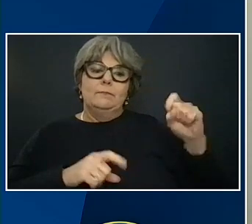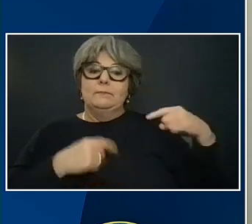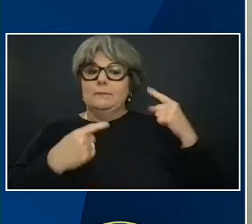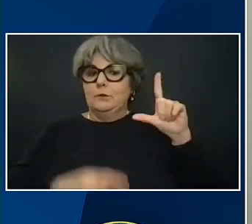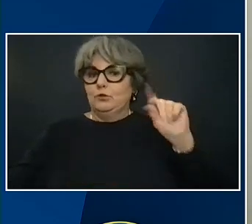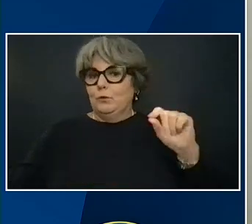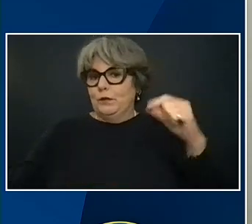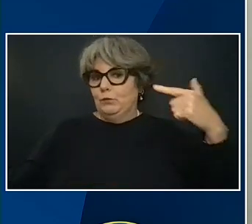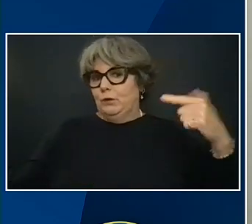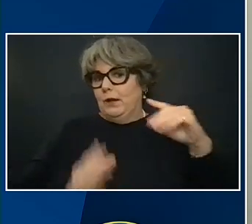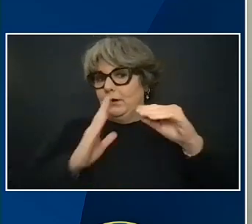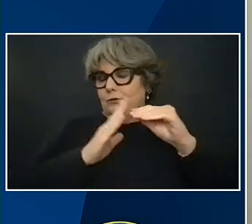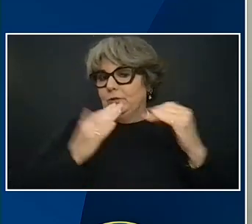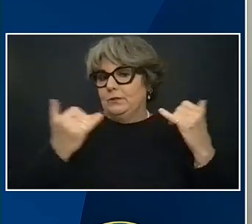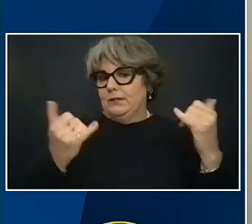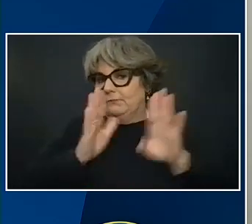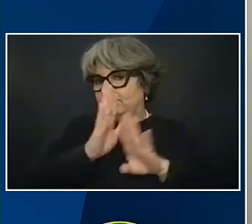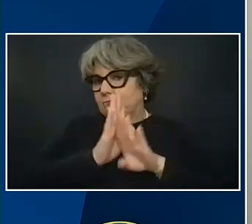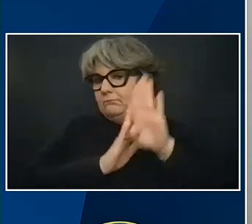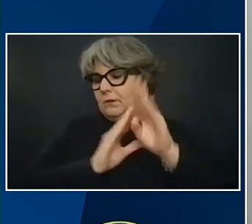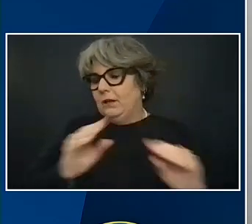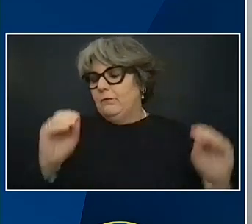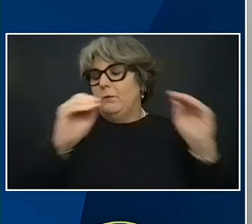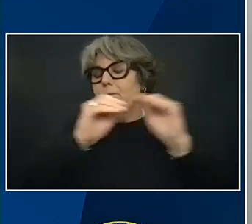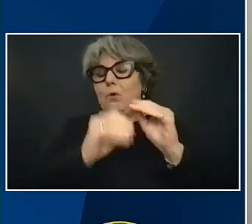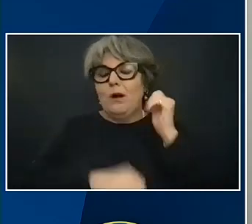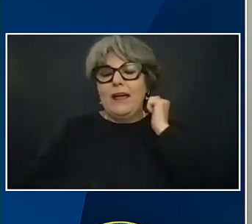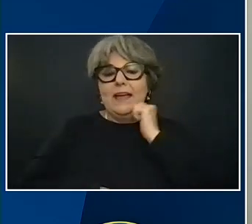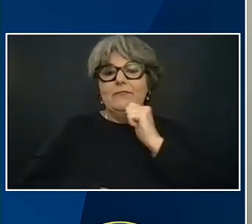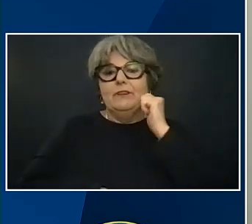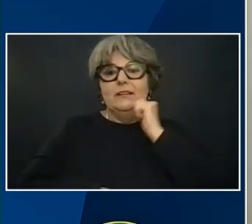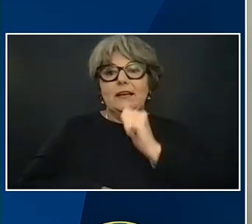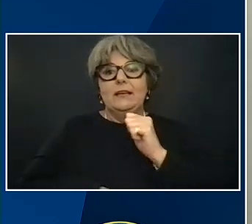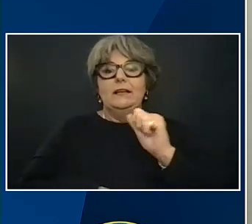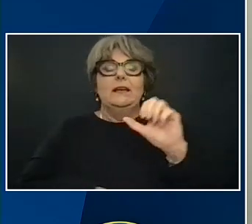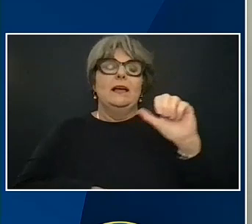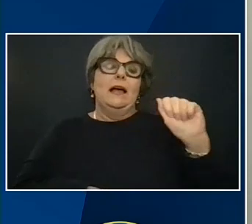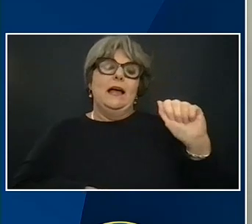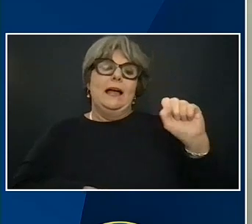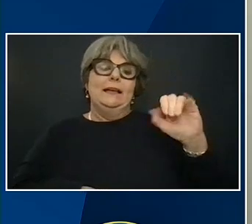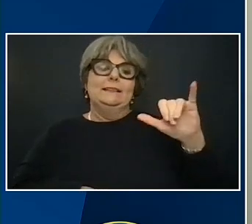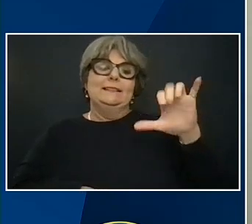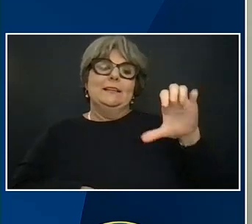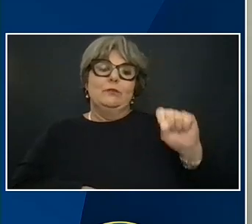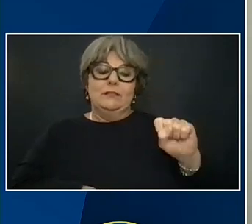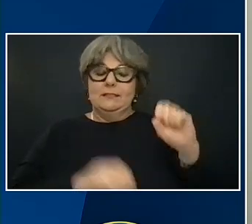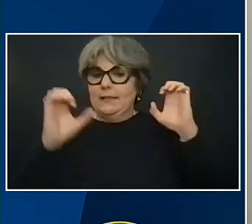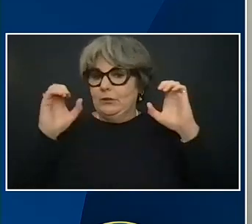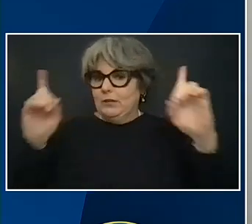students are succeeding even more every day. Asynchronous delivery has made our education more accessible for our